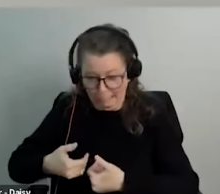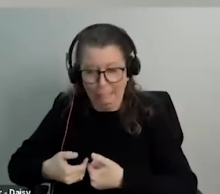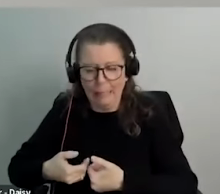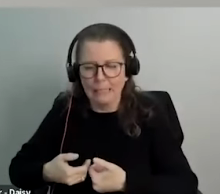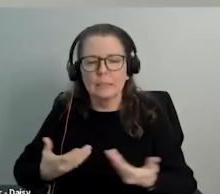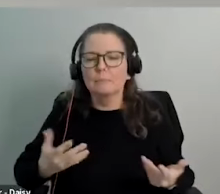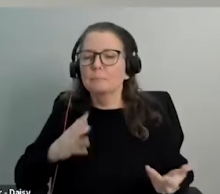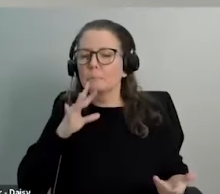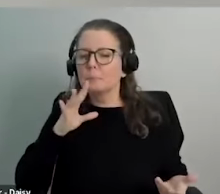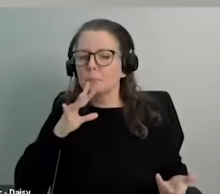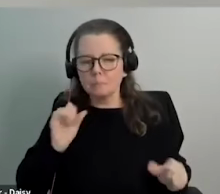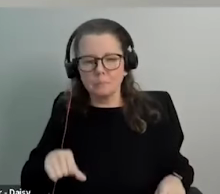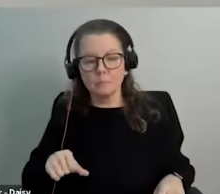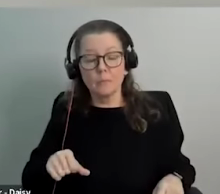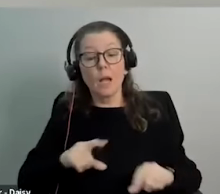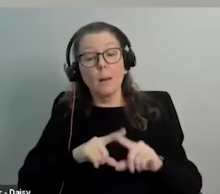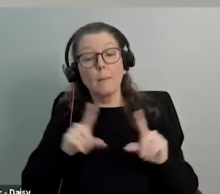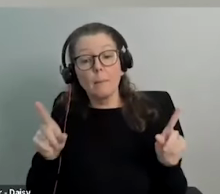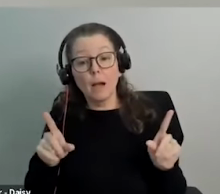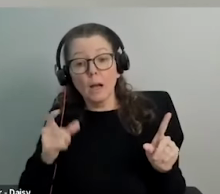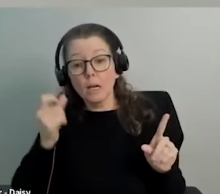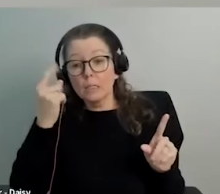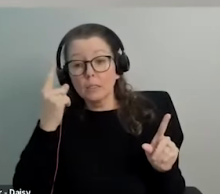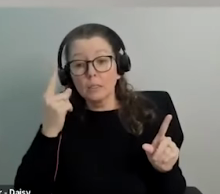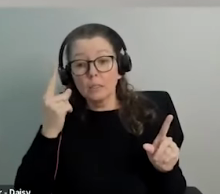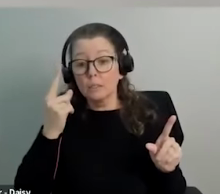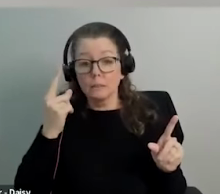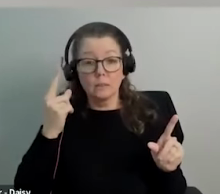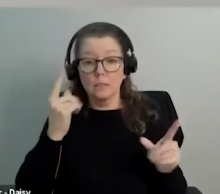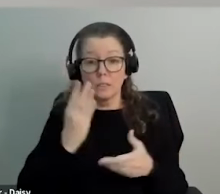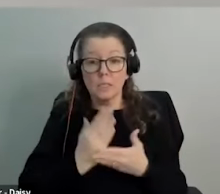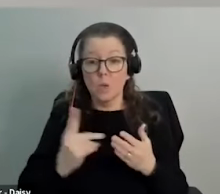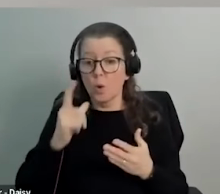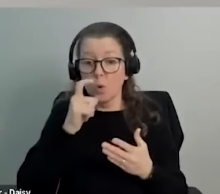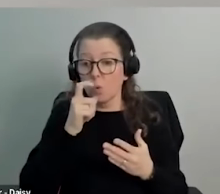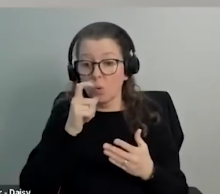it's a nice convenience. But for somebody who doesn't have the ability to use their hands or perhaps doesn't have hands